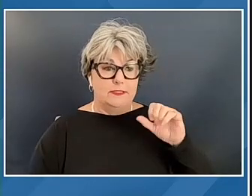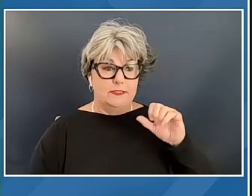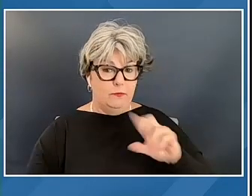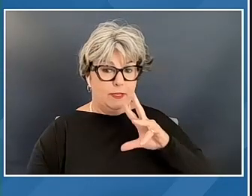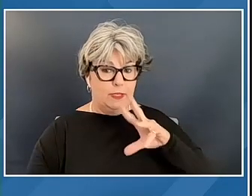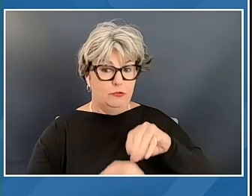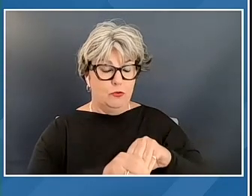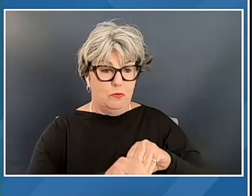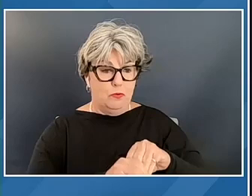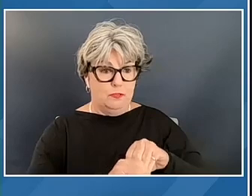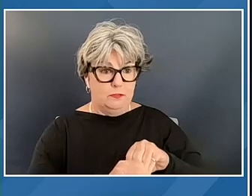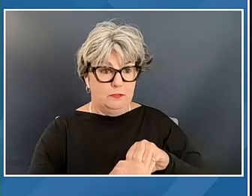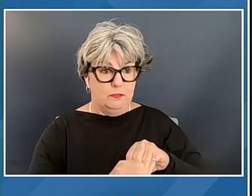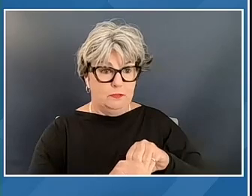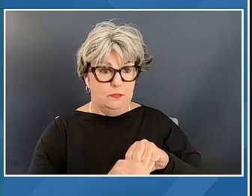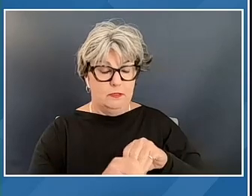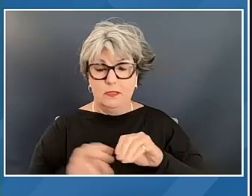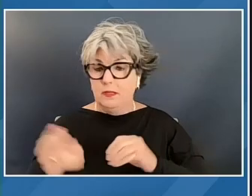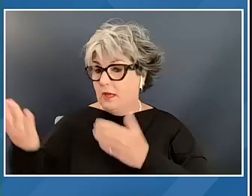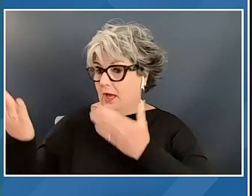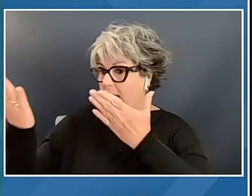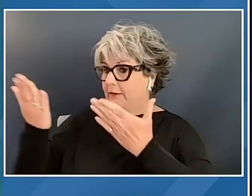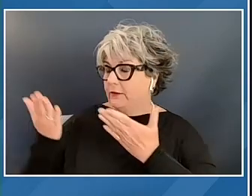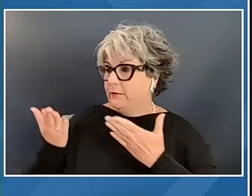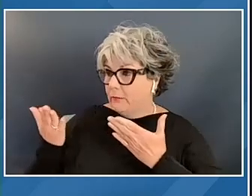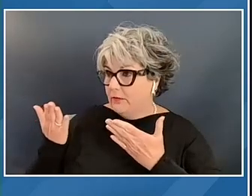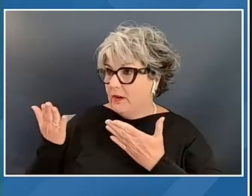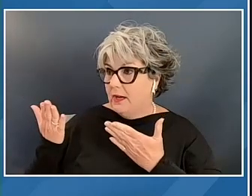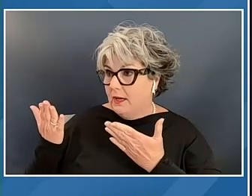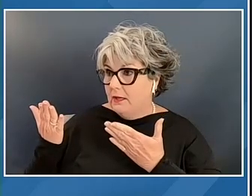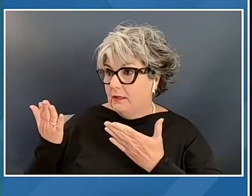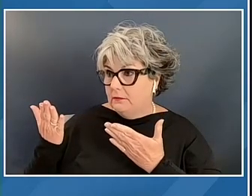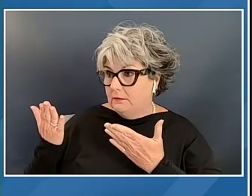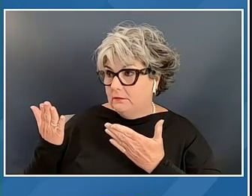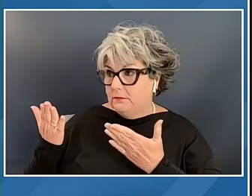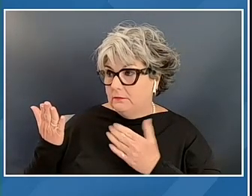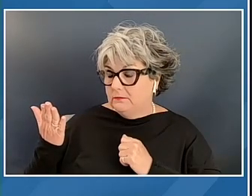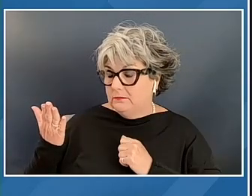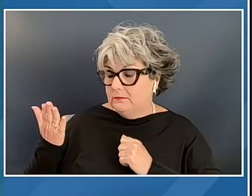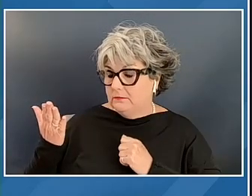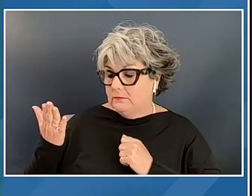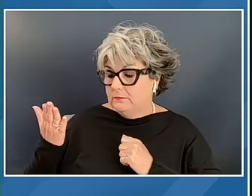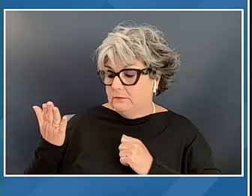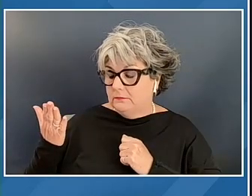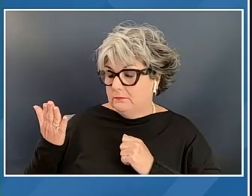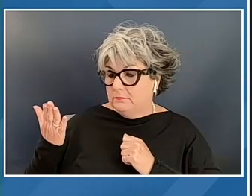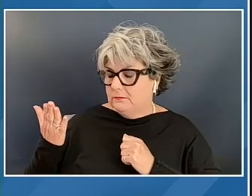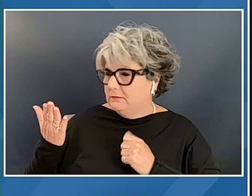Have you provided us- we need to- we need